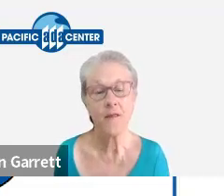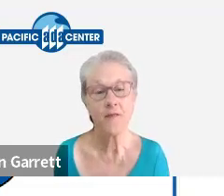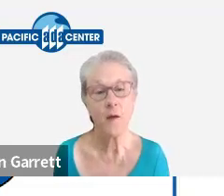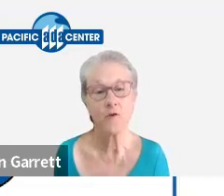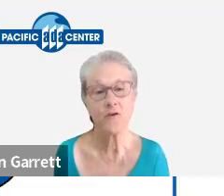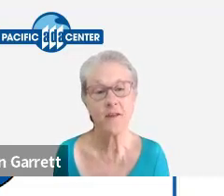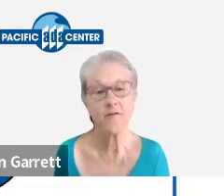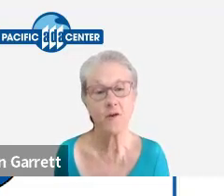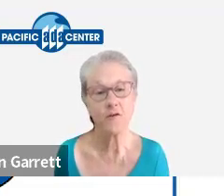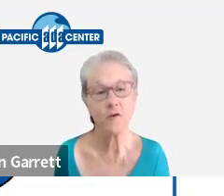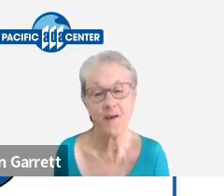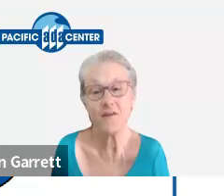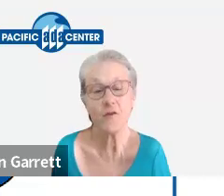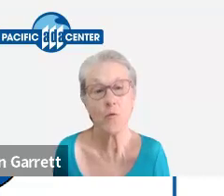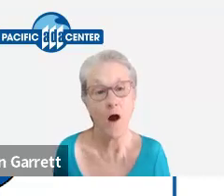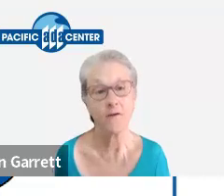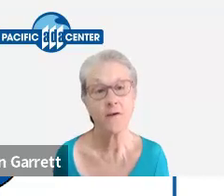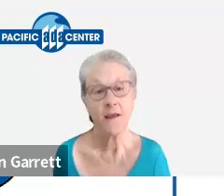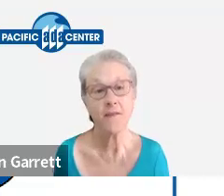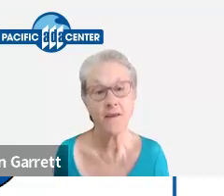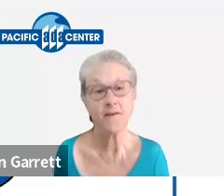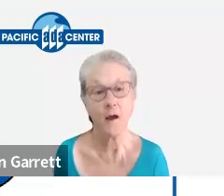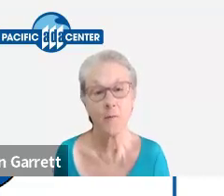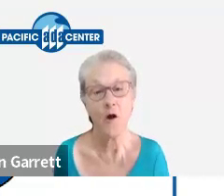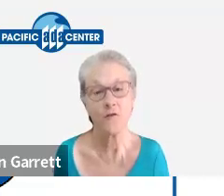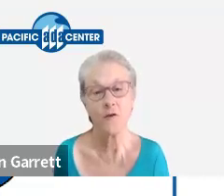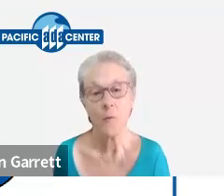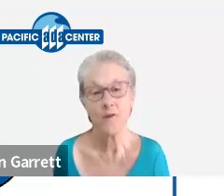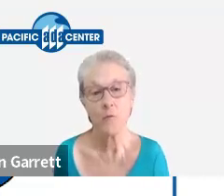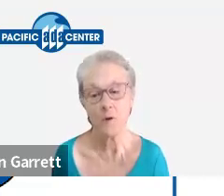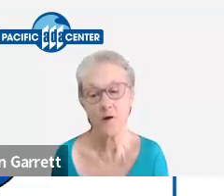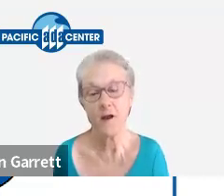And they were just left to essentially rot in these carts within Willowbrook.